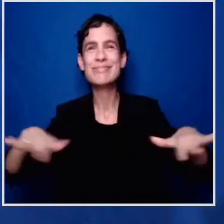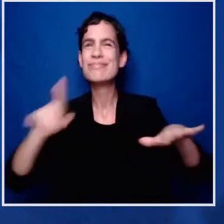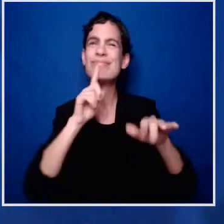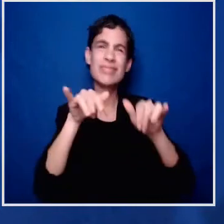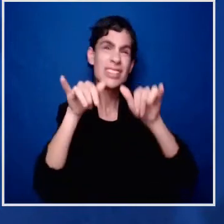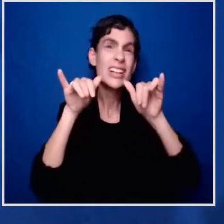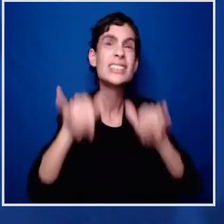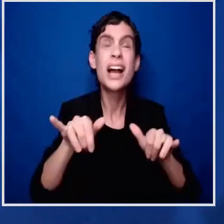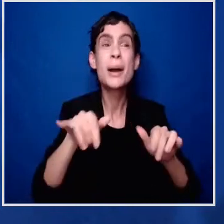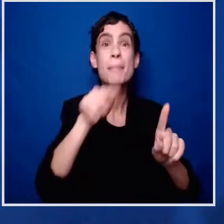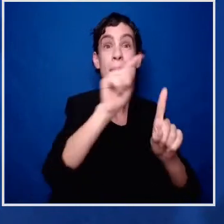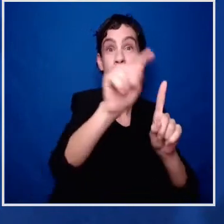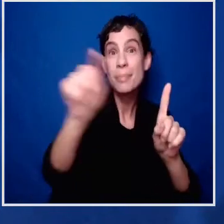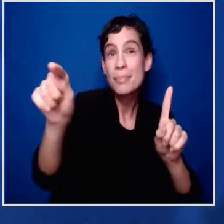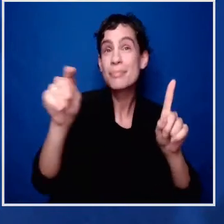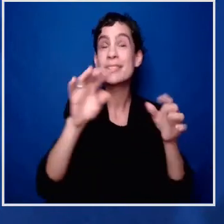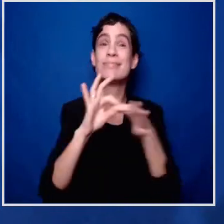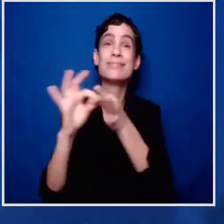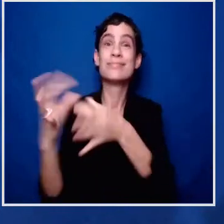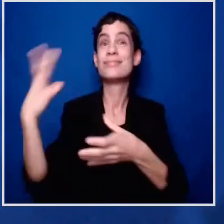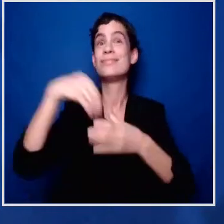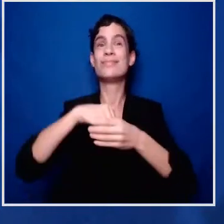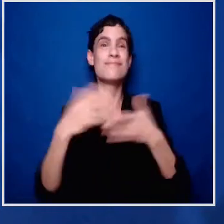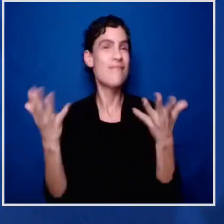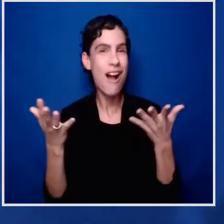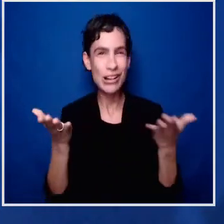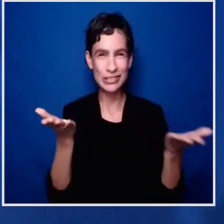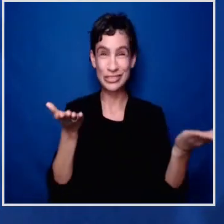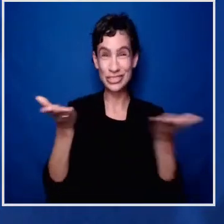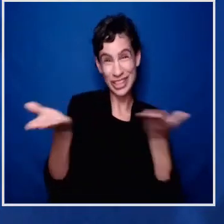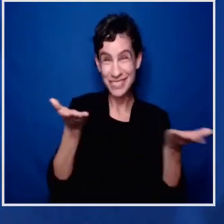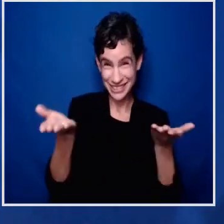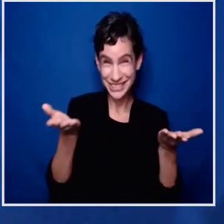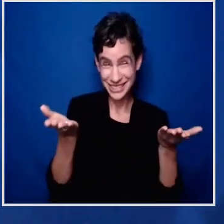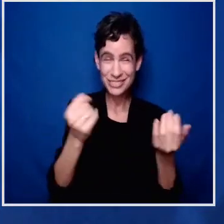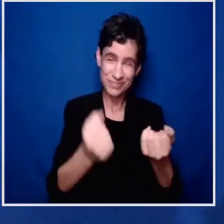LEGACY BY JOINING TOGETHER TO SERVE THEIR COMMUNITIES. TO HONOR THIS LEGACY, THOUSANDS OF LEADERS IN STATES AND TERRITORIES ACROSS THE COUNTRY